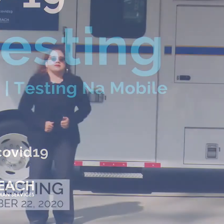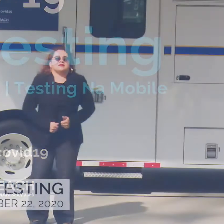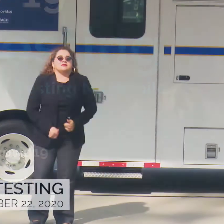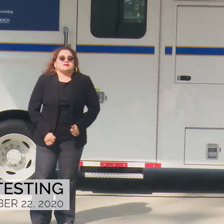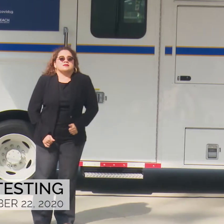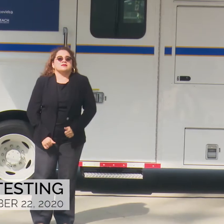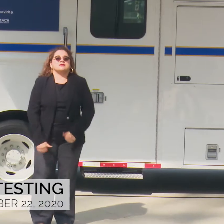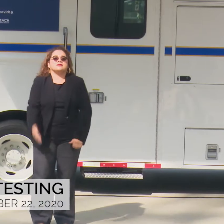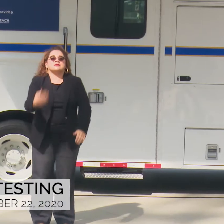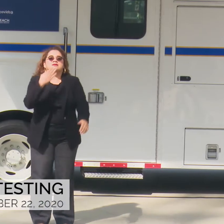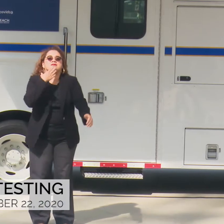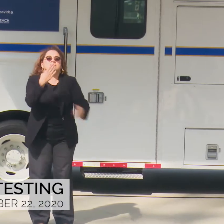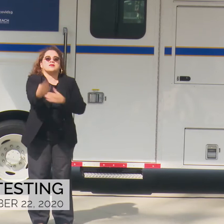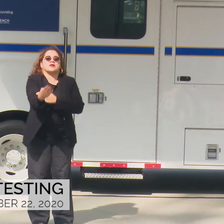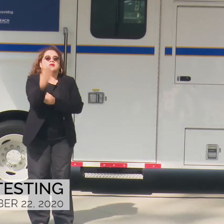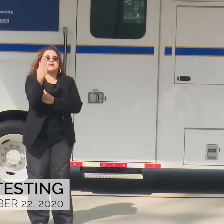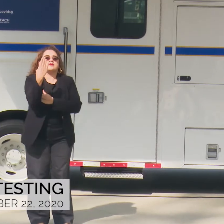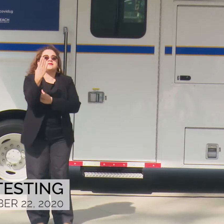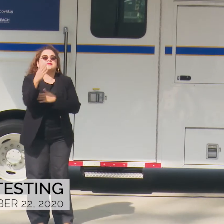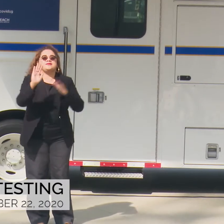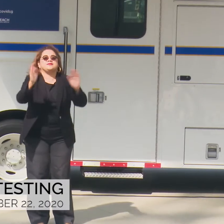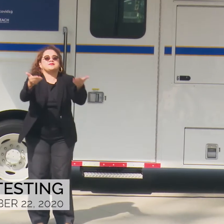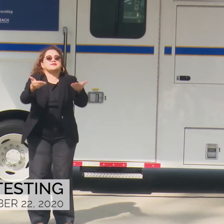Well good morning and bienvenidos. I want to just thank you